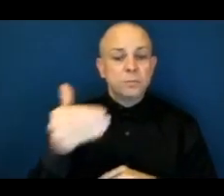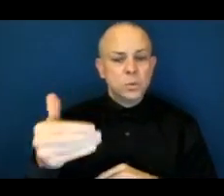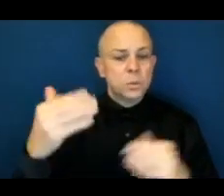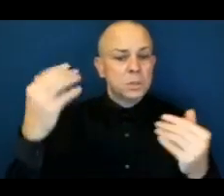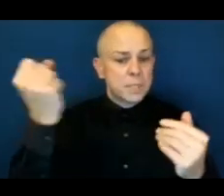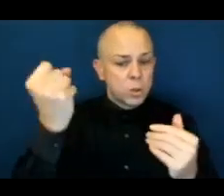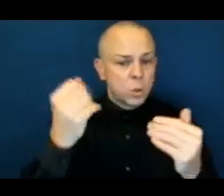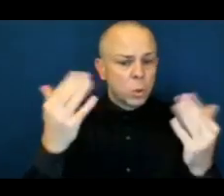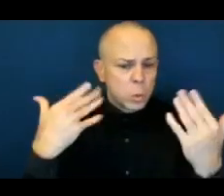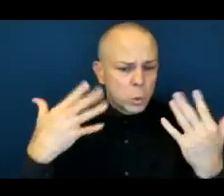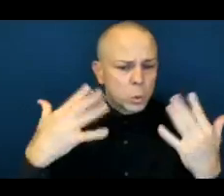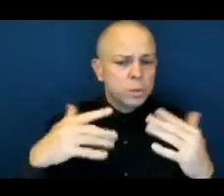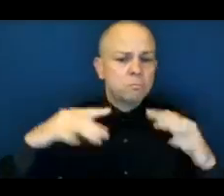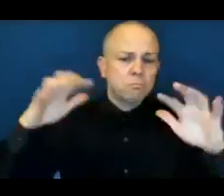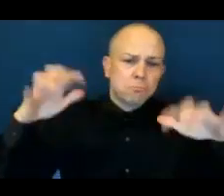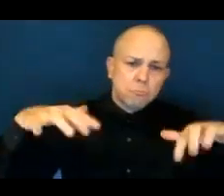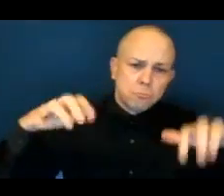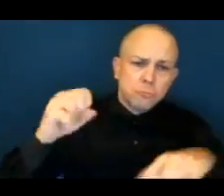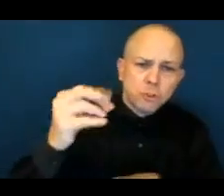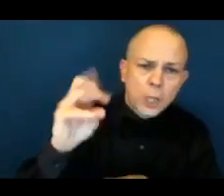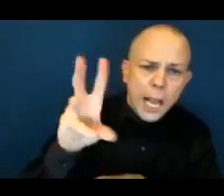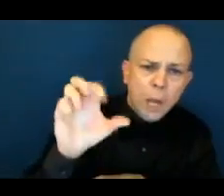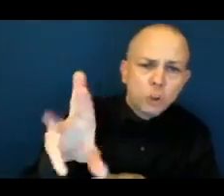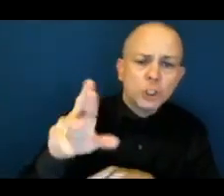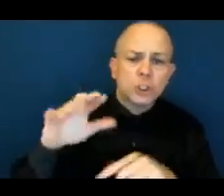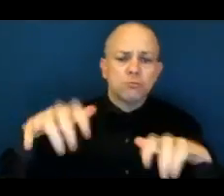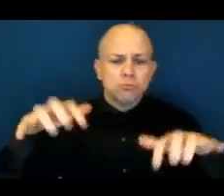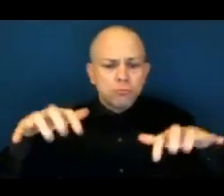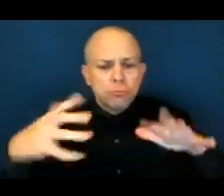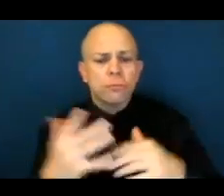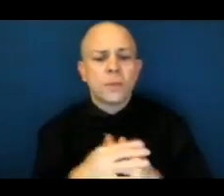on to what we've already received generally the amounts will be less than